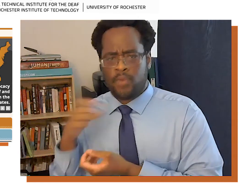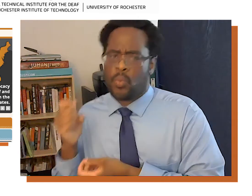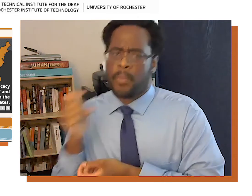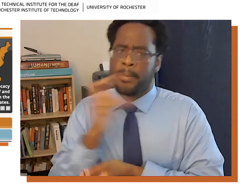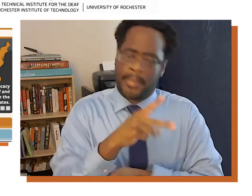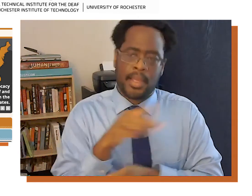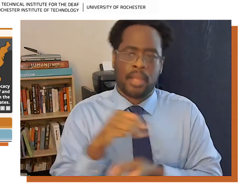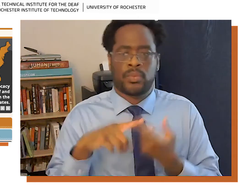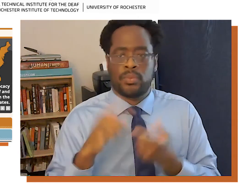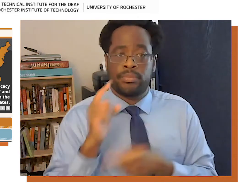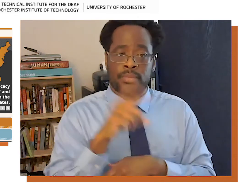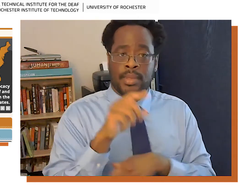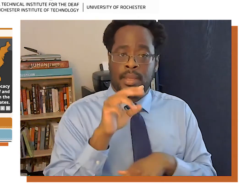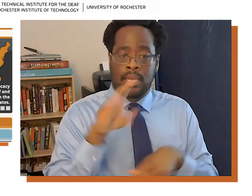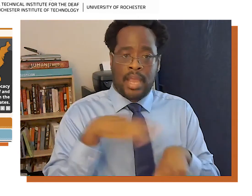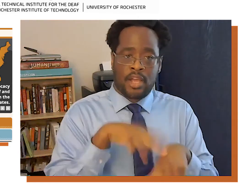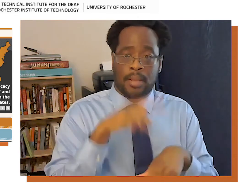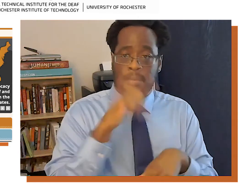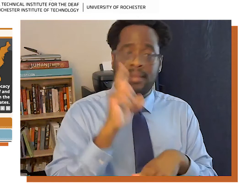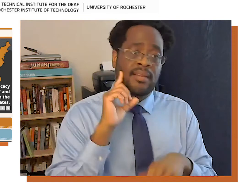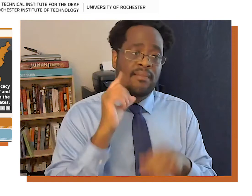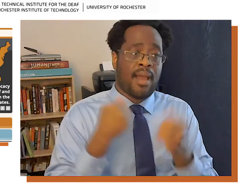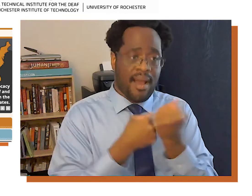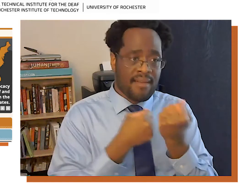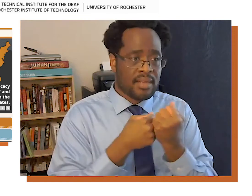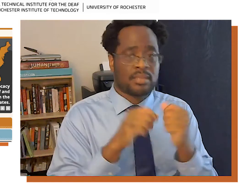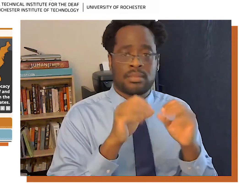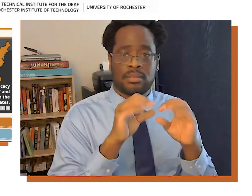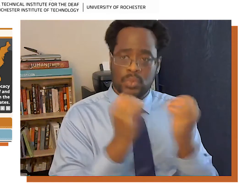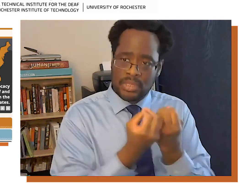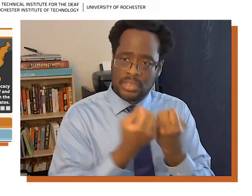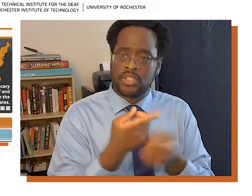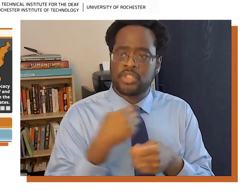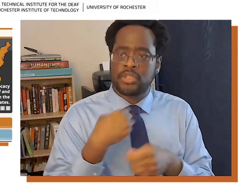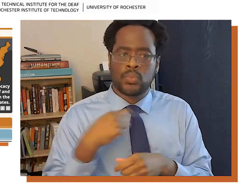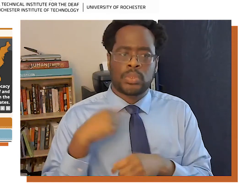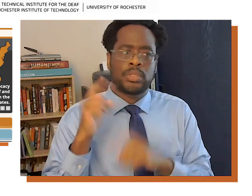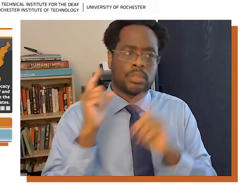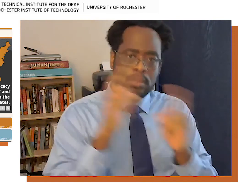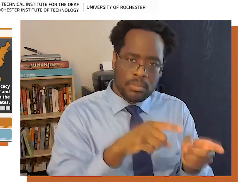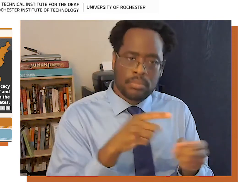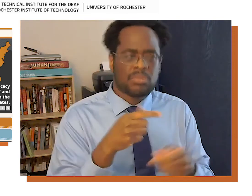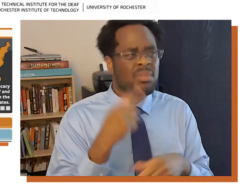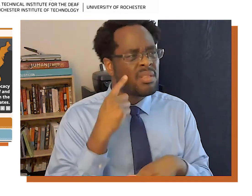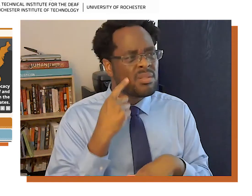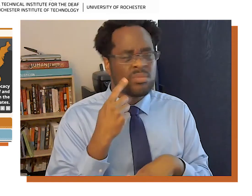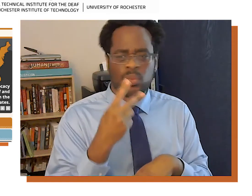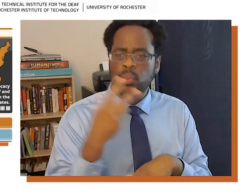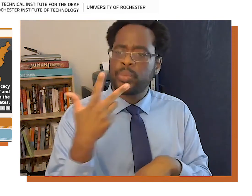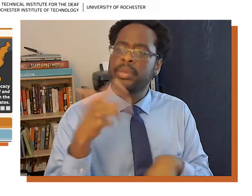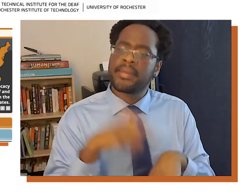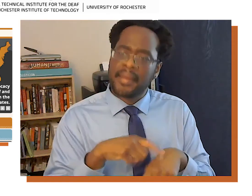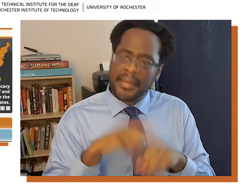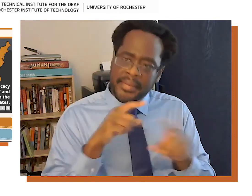and we needed a way to give it back to the community, so we worked with the National Black Deaf Advocates Association.